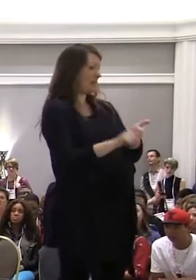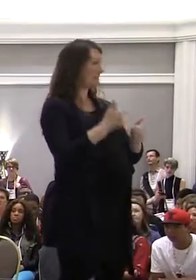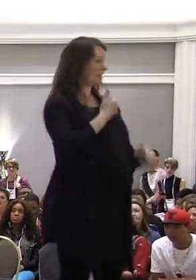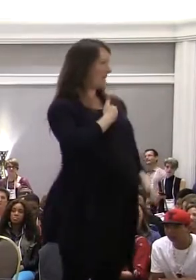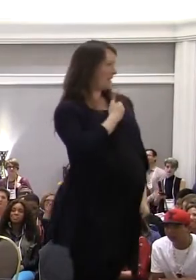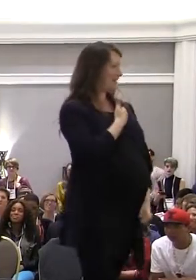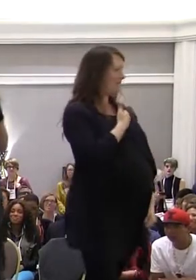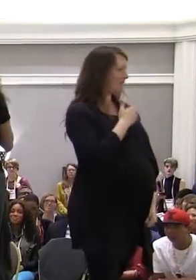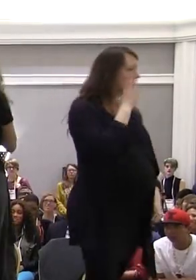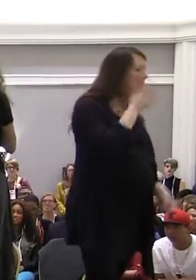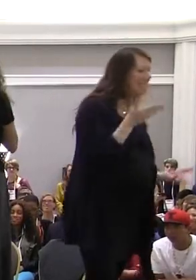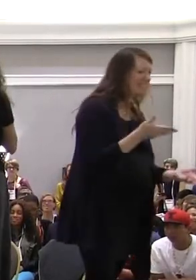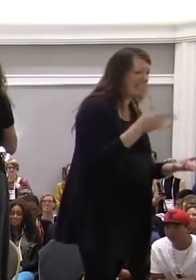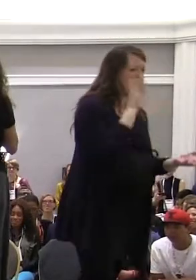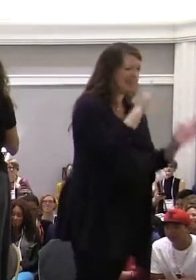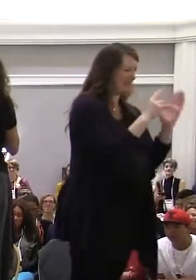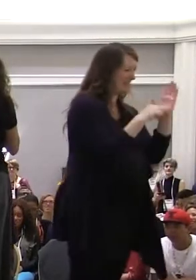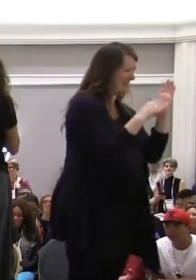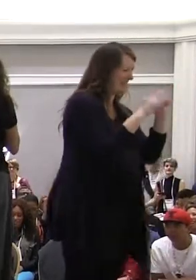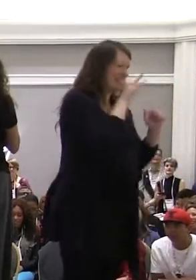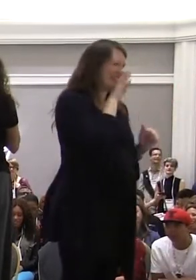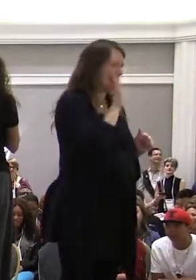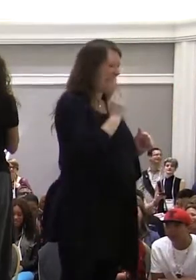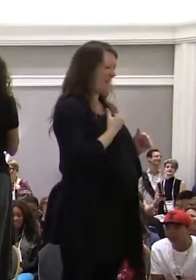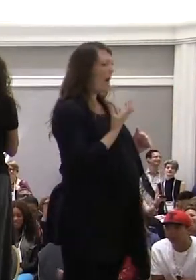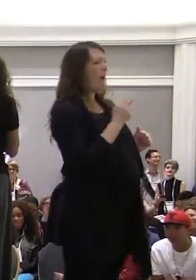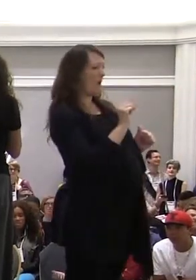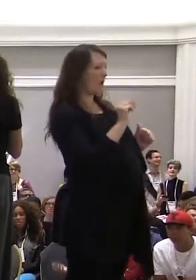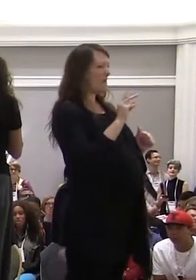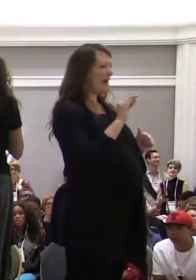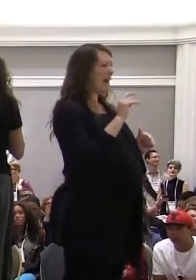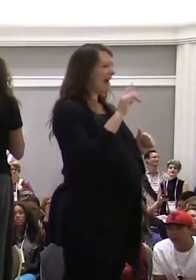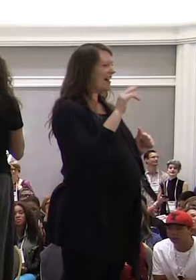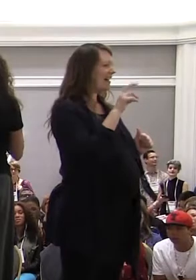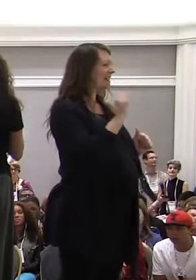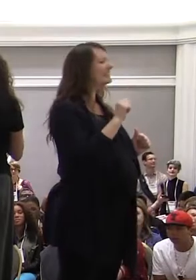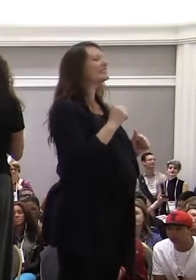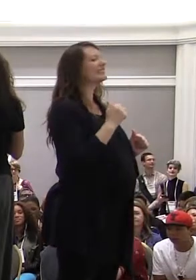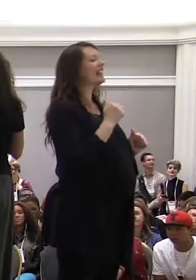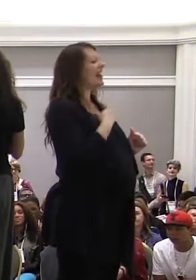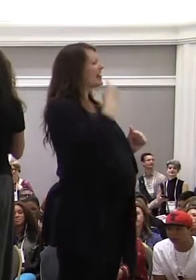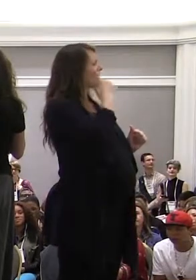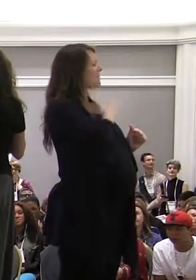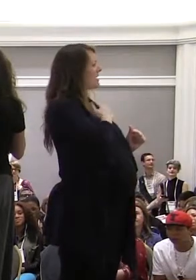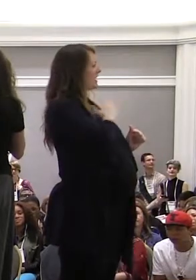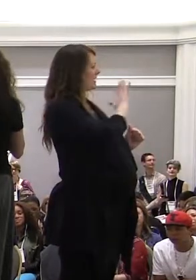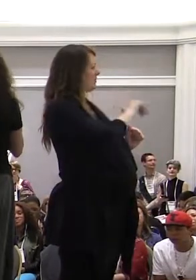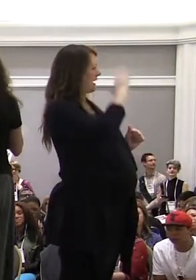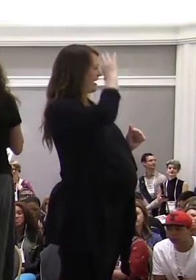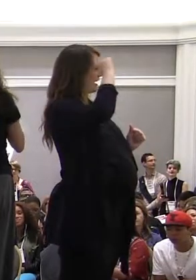will be reading our own monologues. I think mine is by a guy and it's weird and racist.